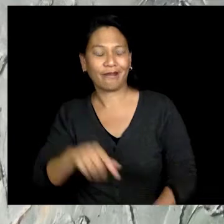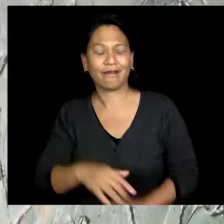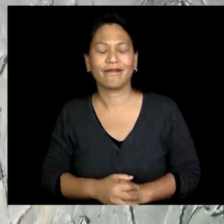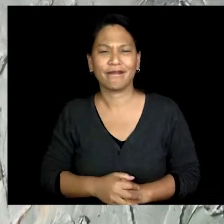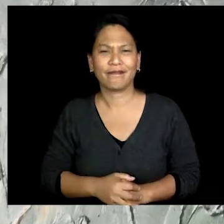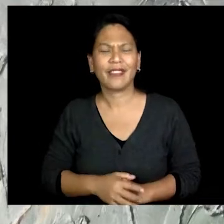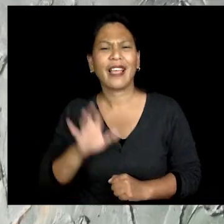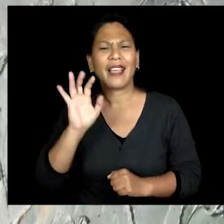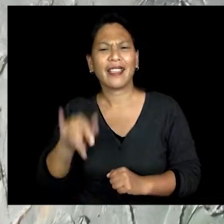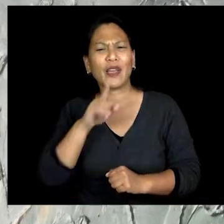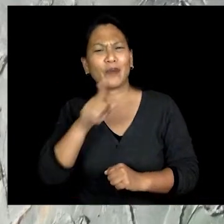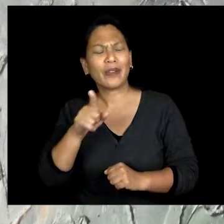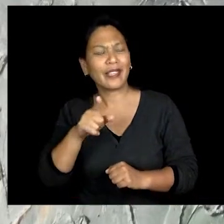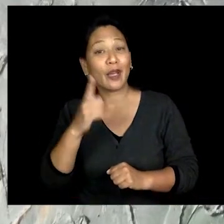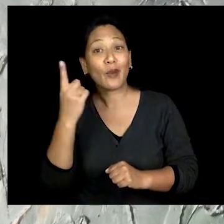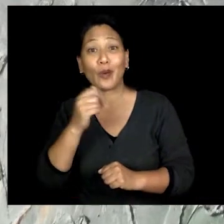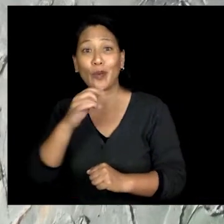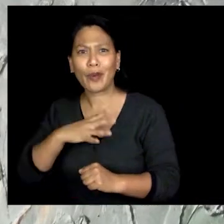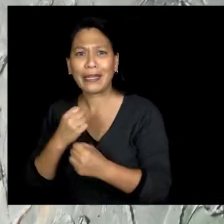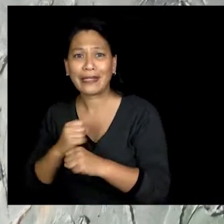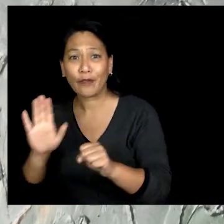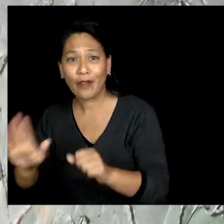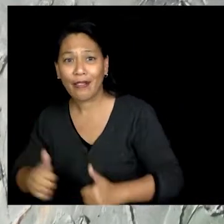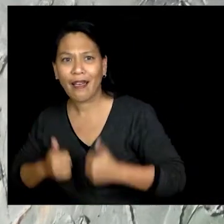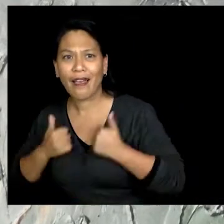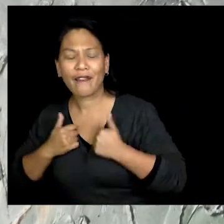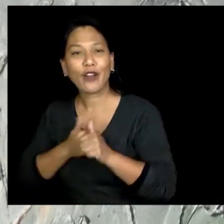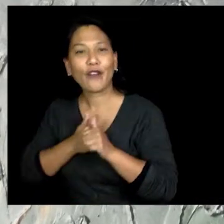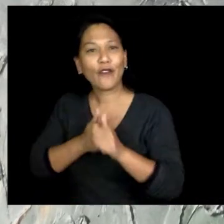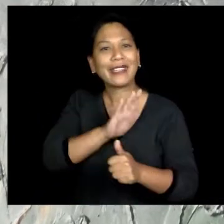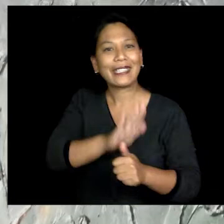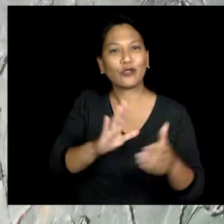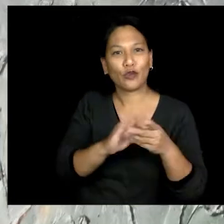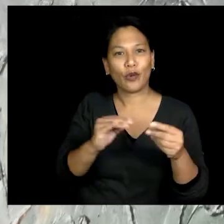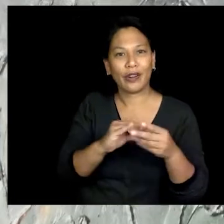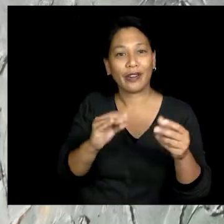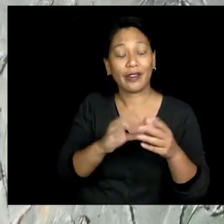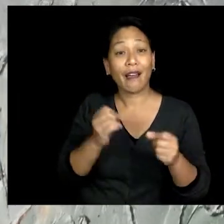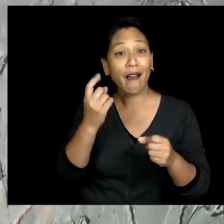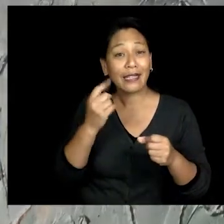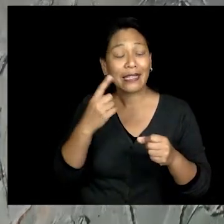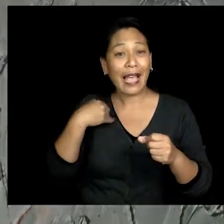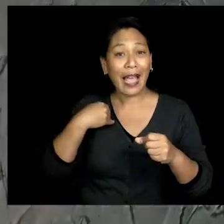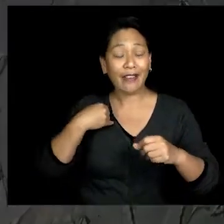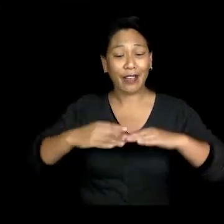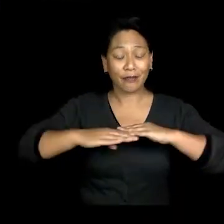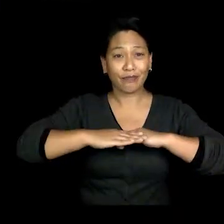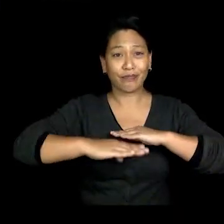and it explores the challenges he faces after saving a young woman's life. The production itself is set entirely on a 24-foot long